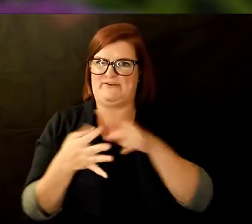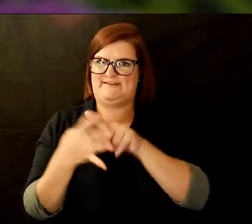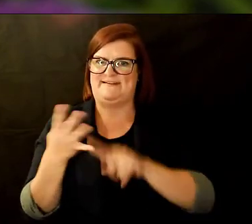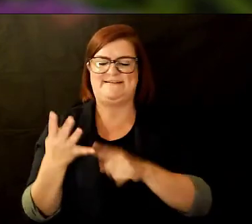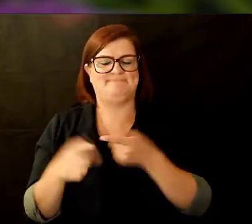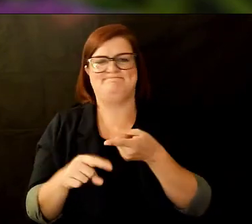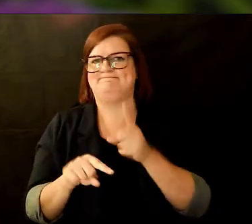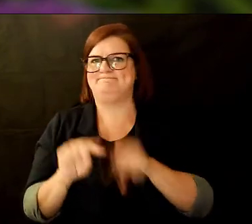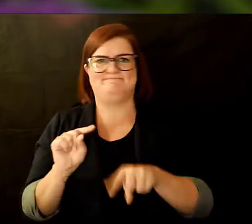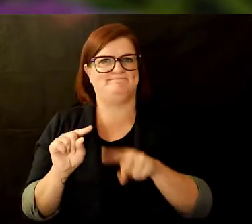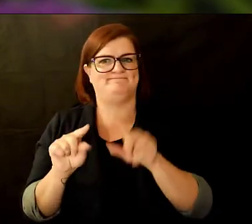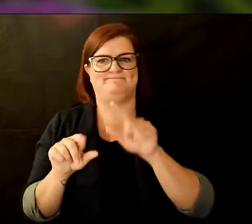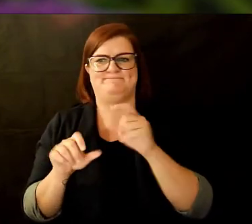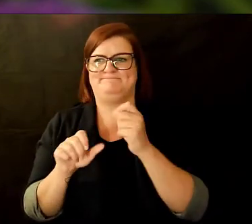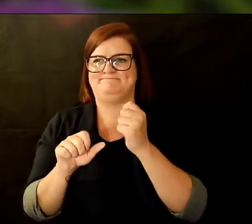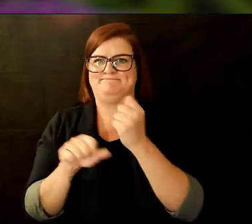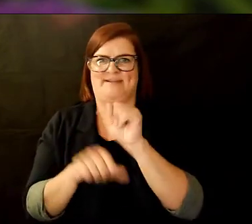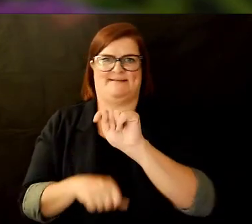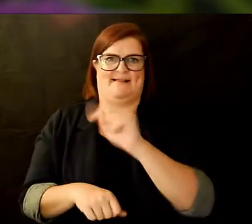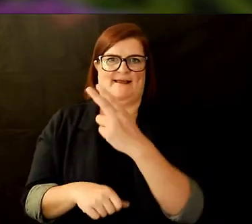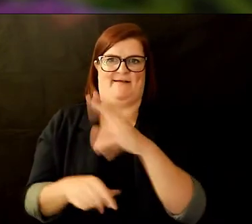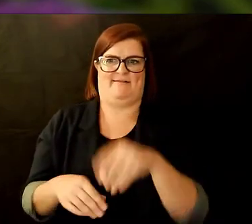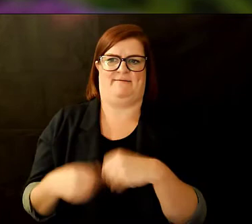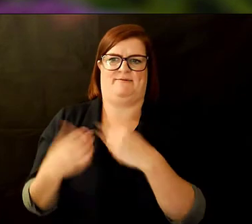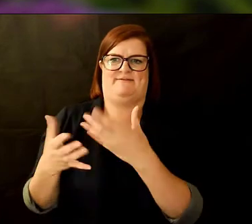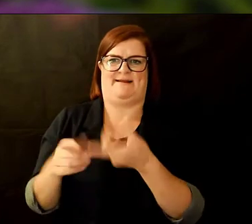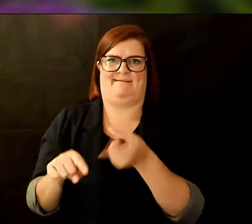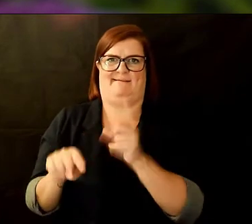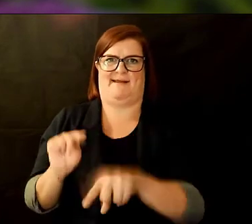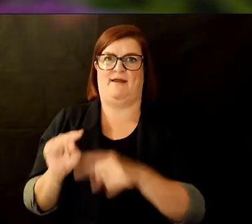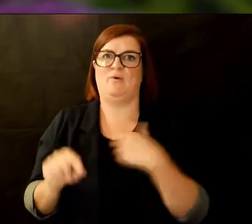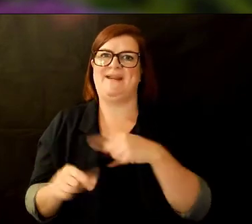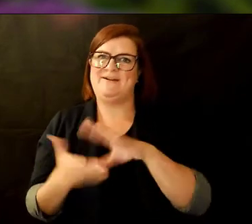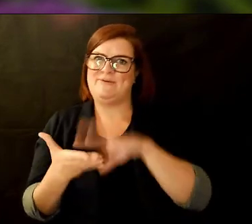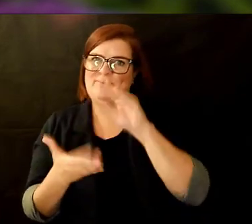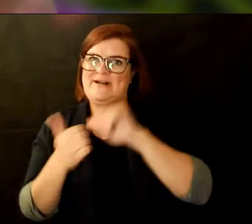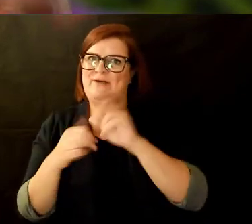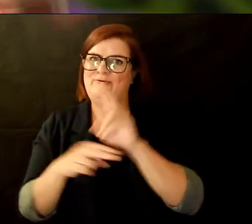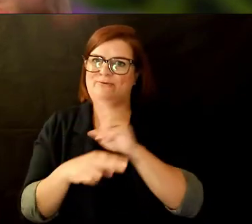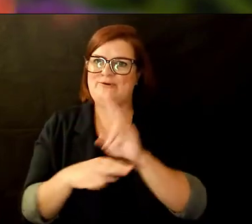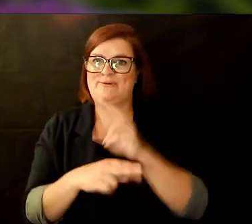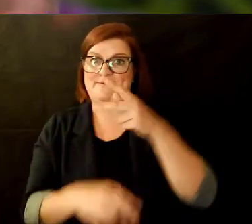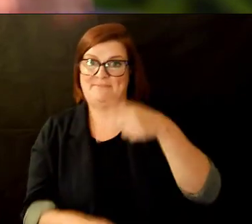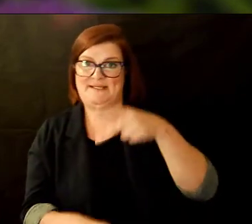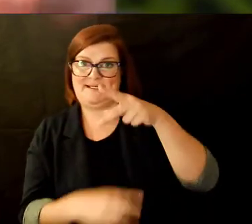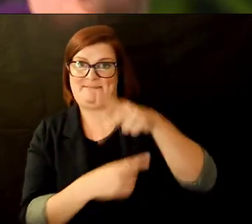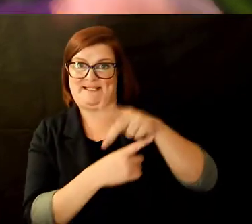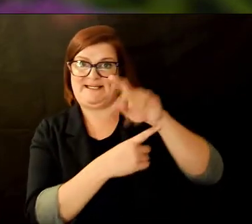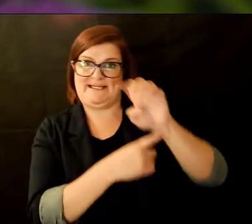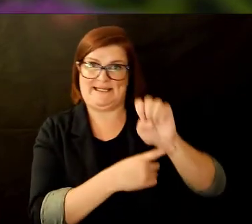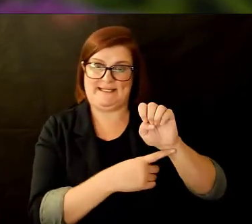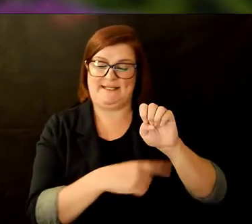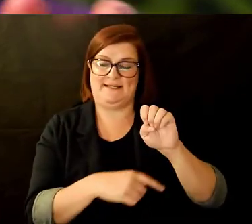Those are services where we had to learn how to use the personal protective equipment